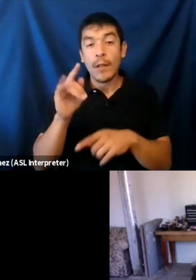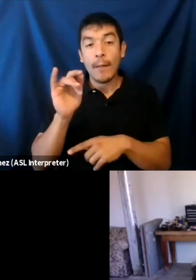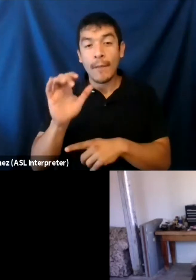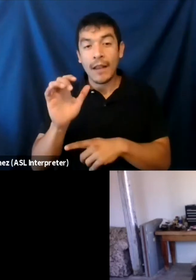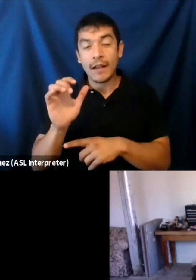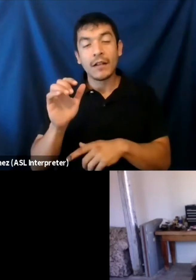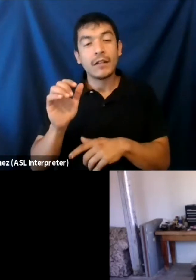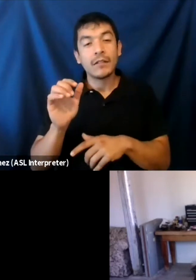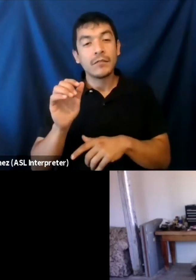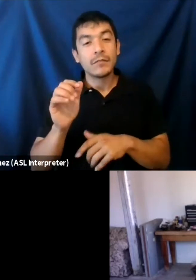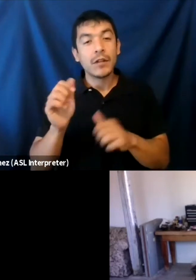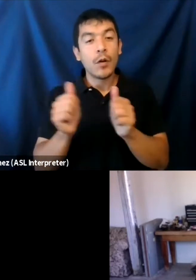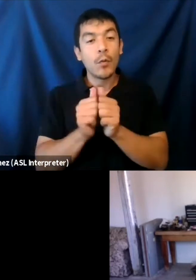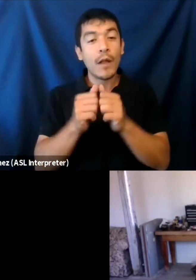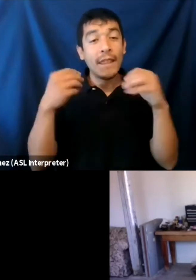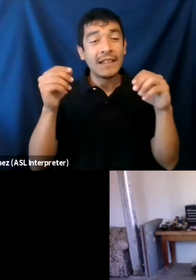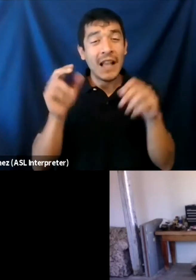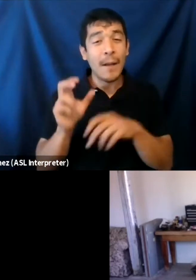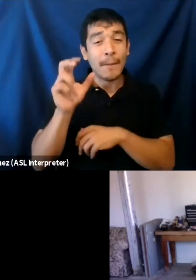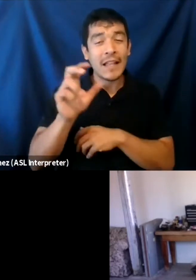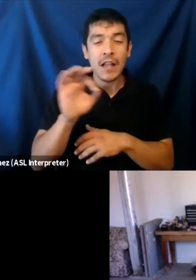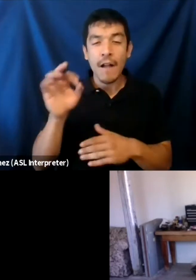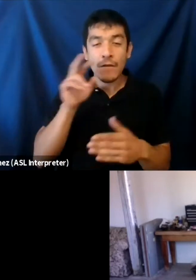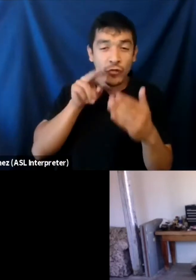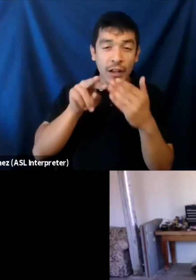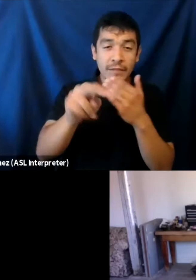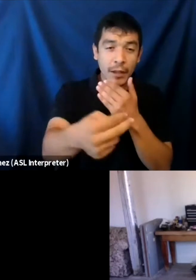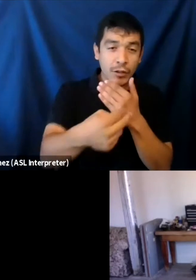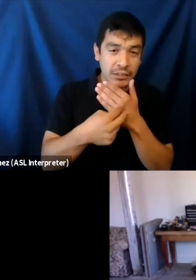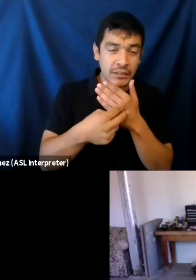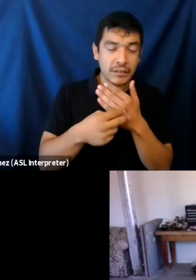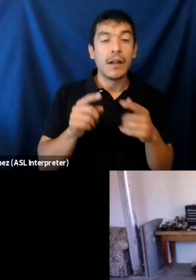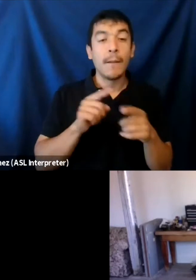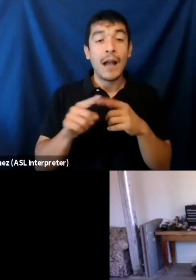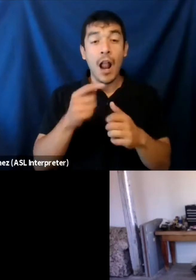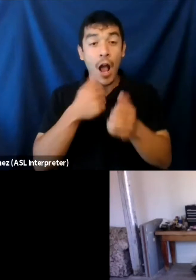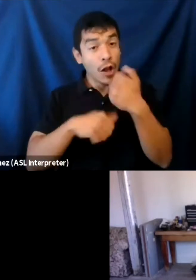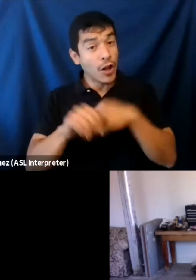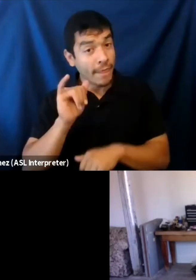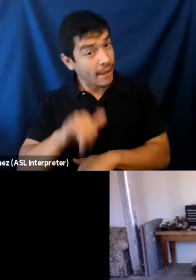with the sales pitch of transparency. And beneath that, there's this logic